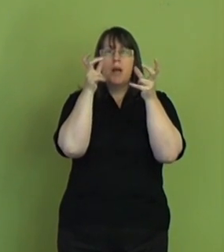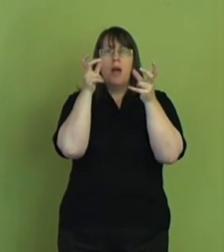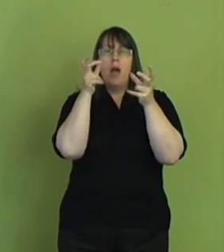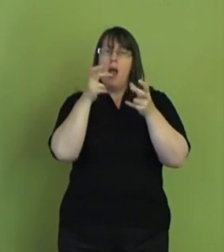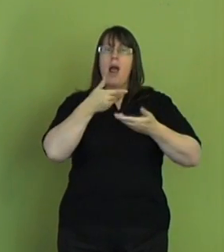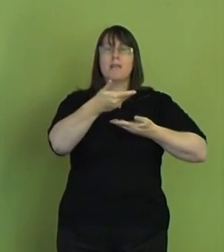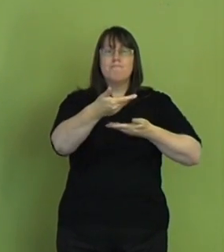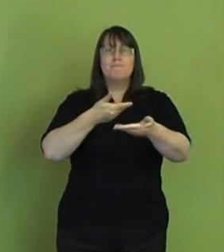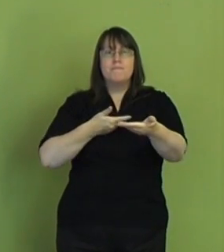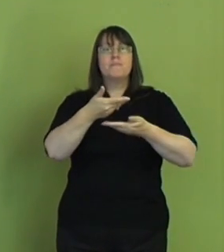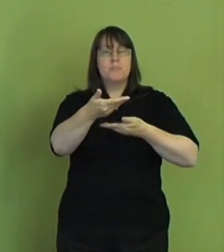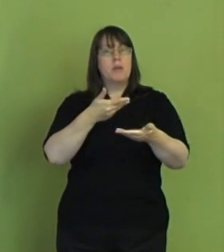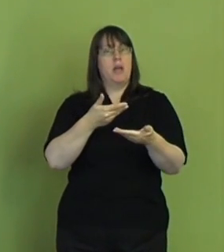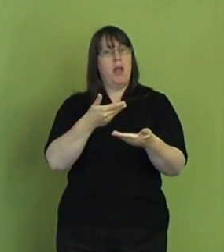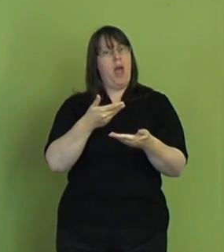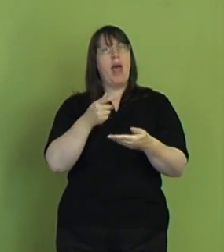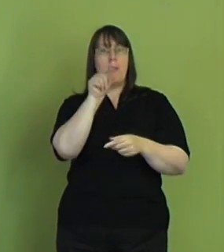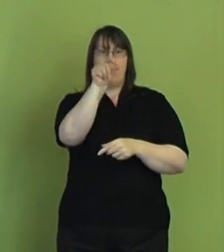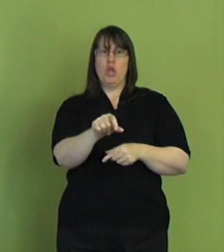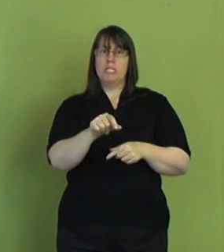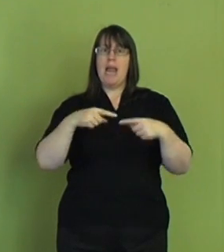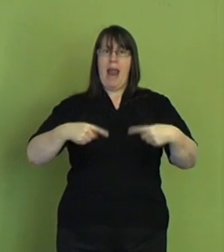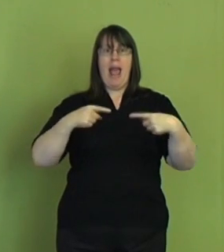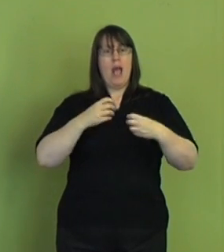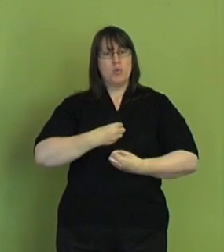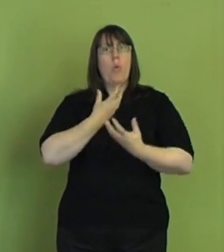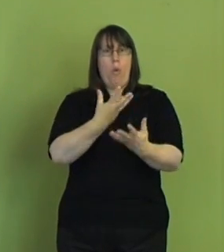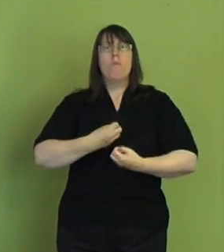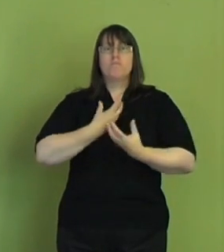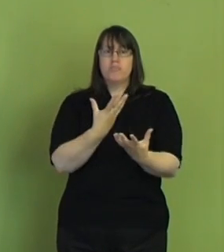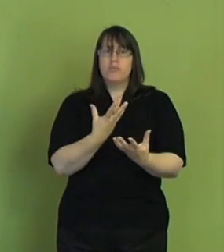To be able to feel heard, to share your experiences,